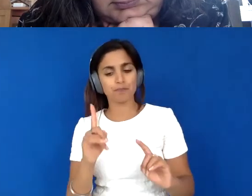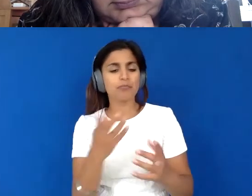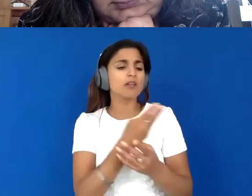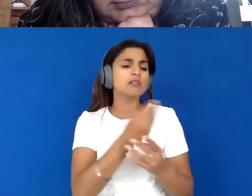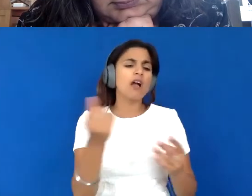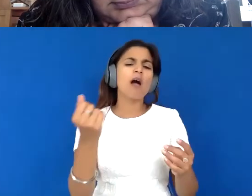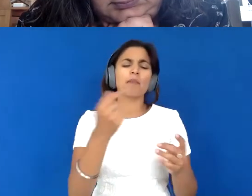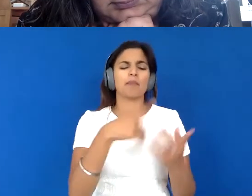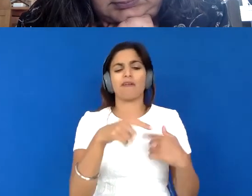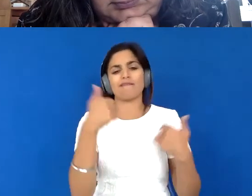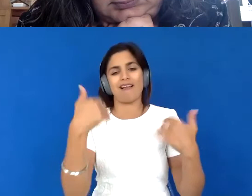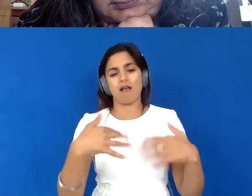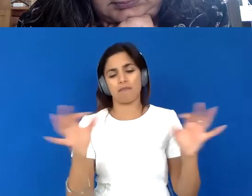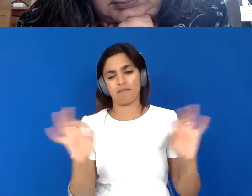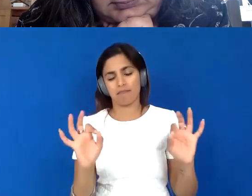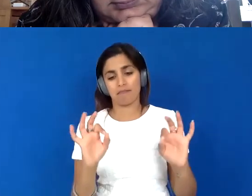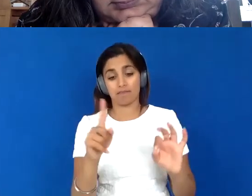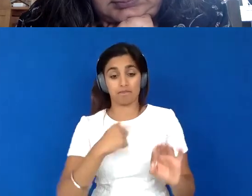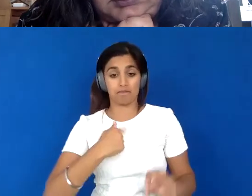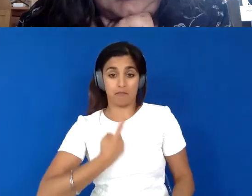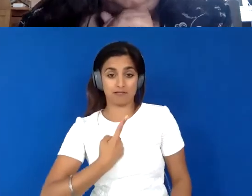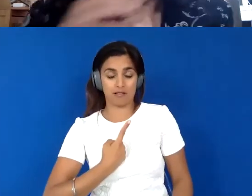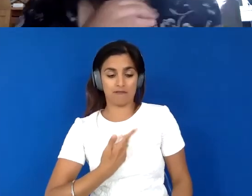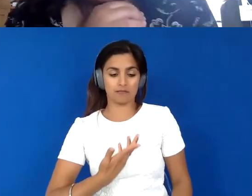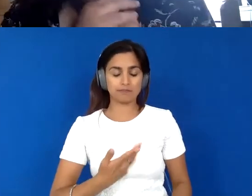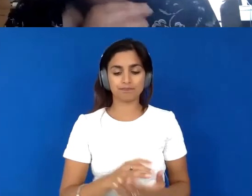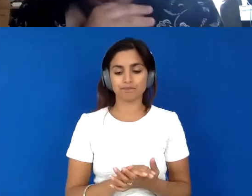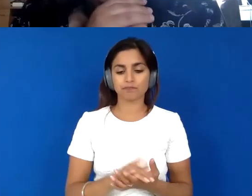harmful so myself personally I've been making sure that I debunk certain things